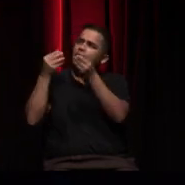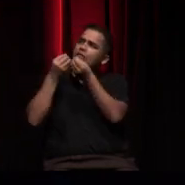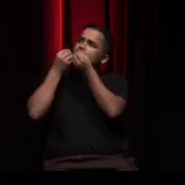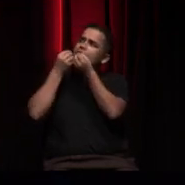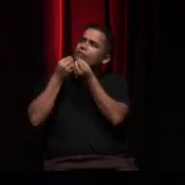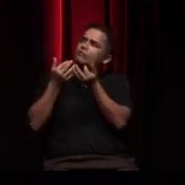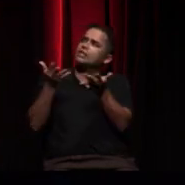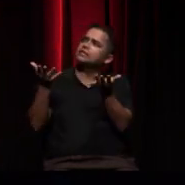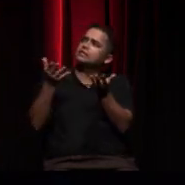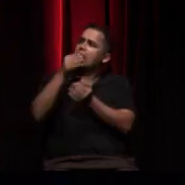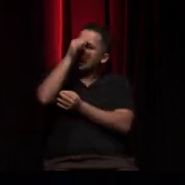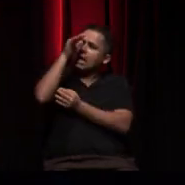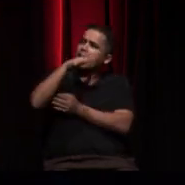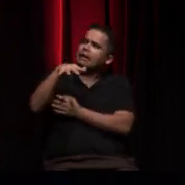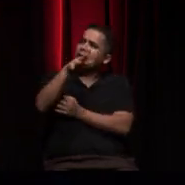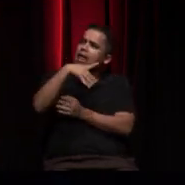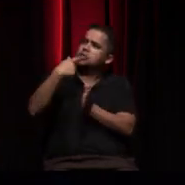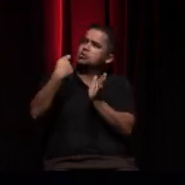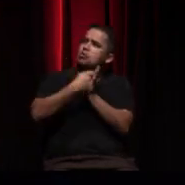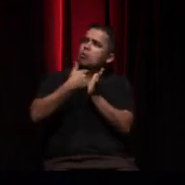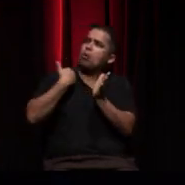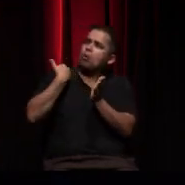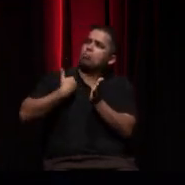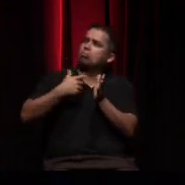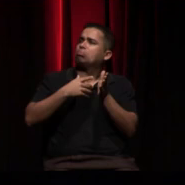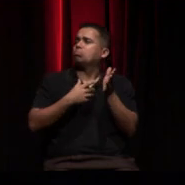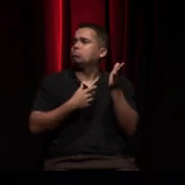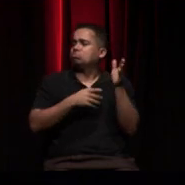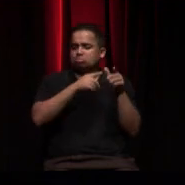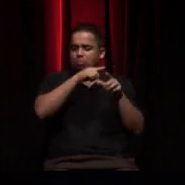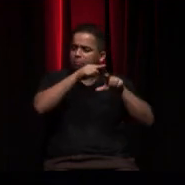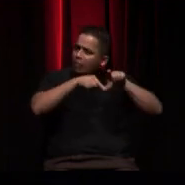to clients that purchase my tires?” And he comes up with the idea.